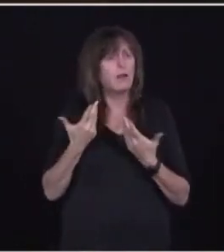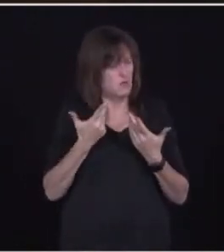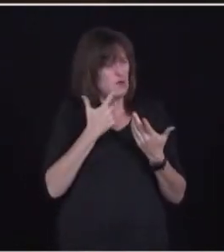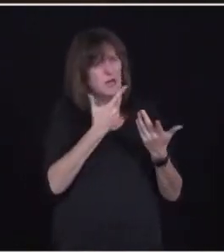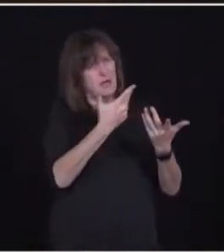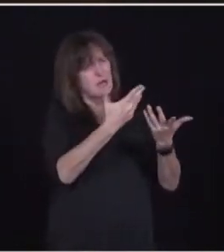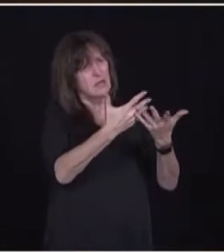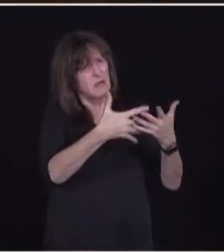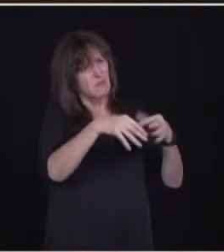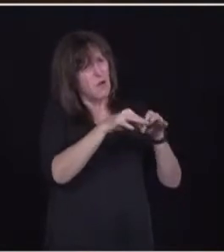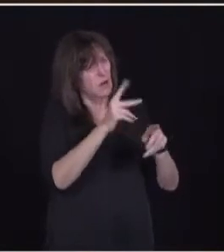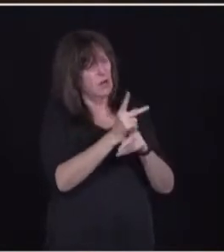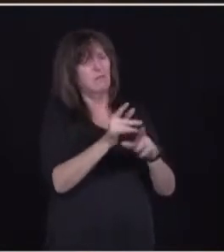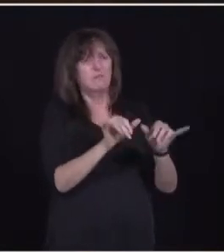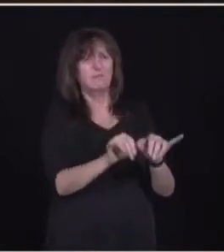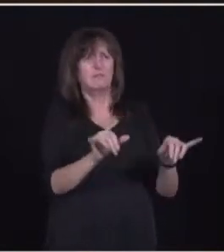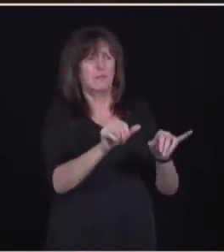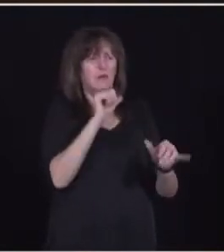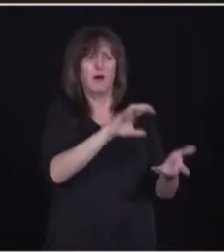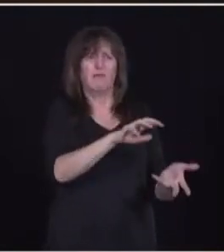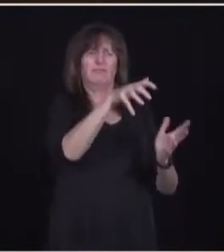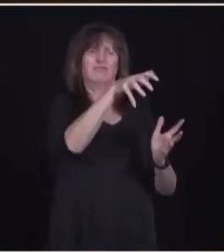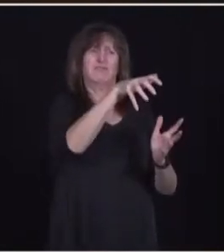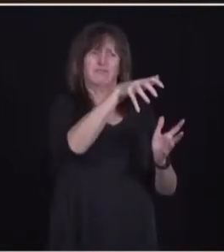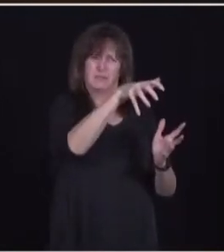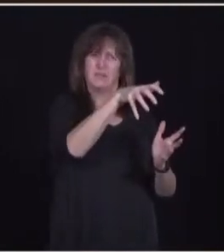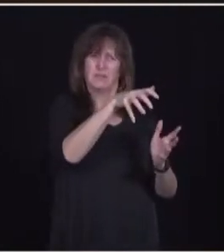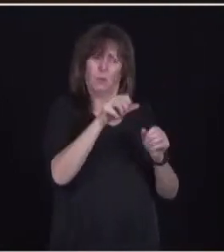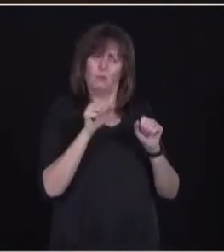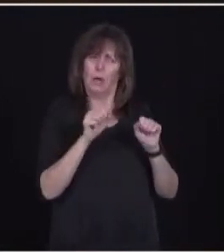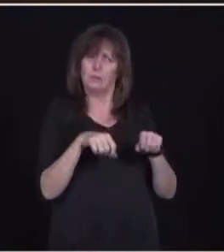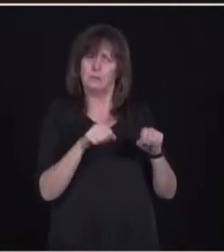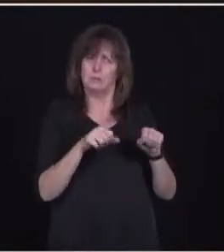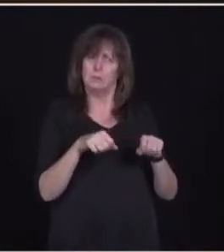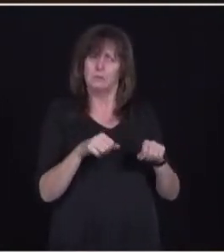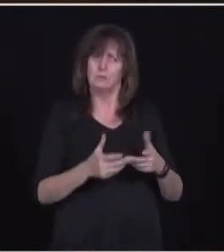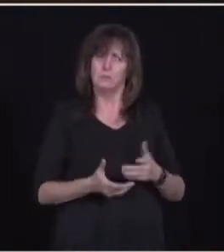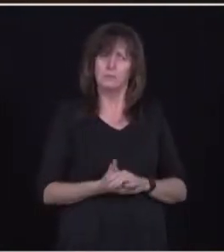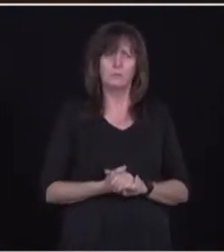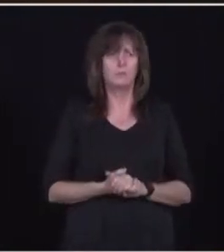This is their daily routine, some of those young people have autism and other challenges and